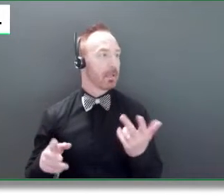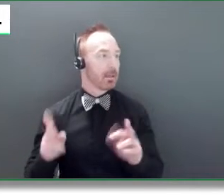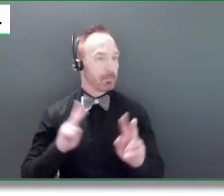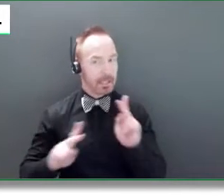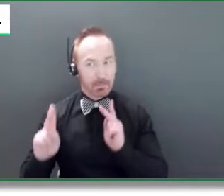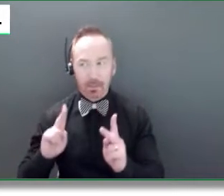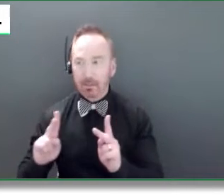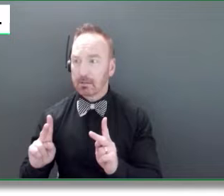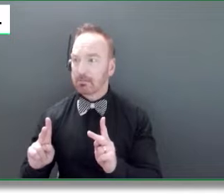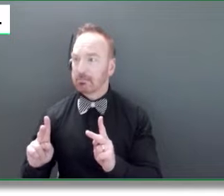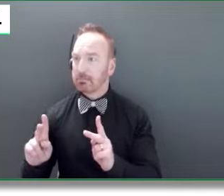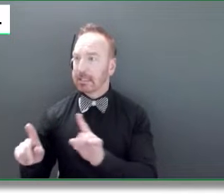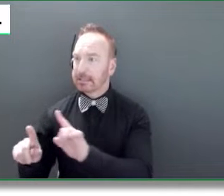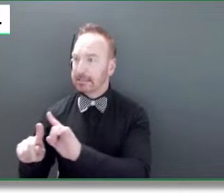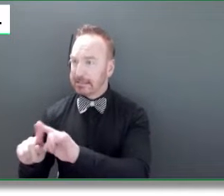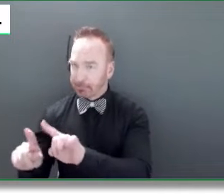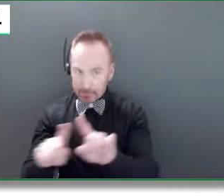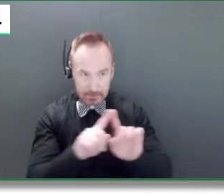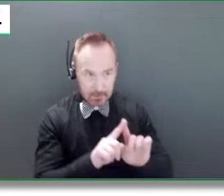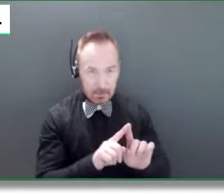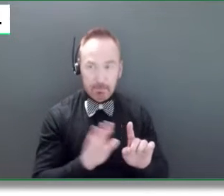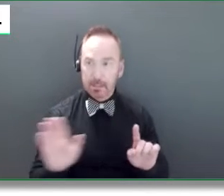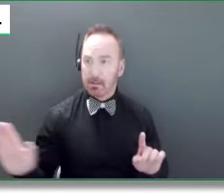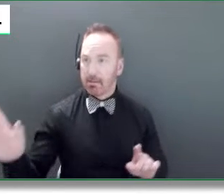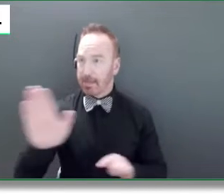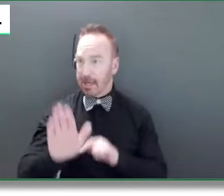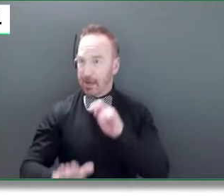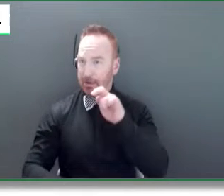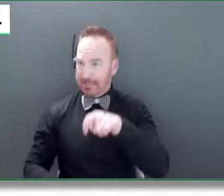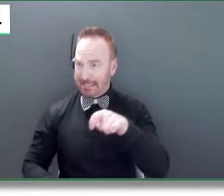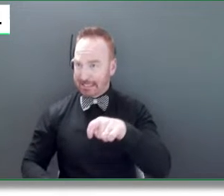and we have to make sure our plans for parks include awareness of these